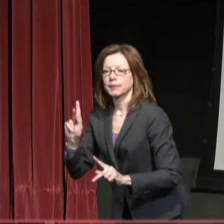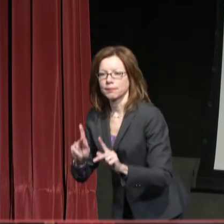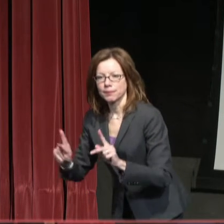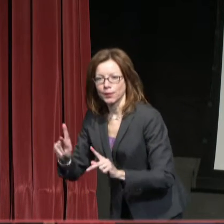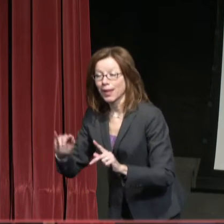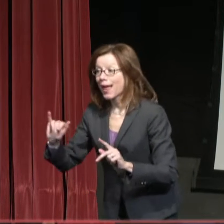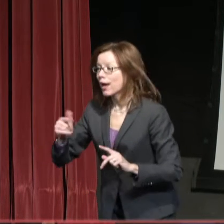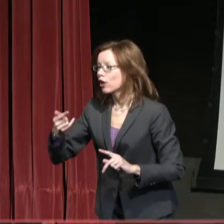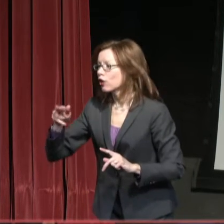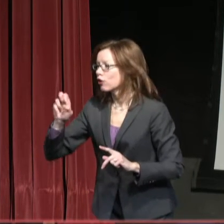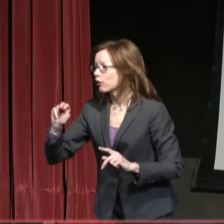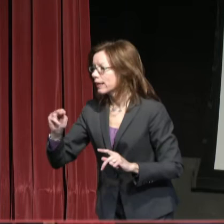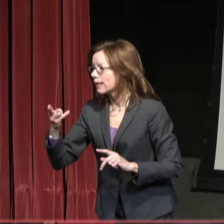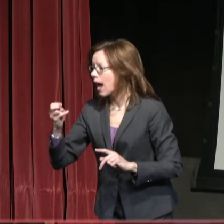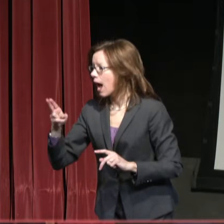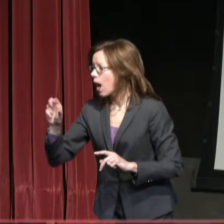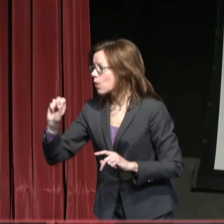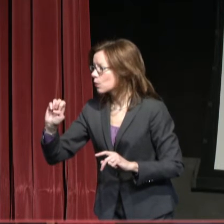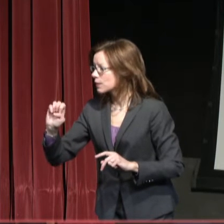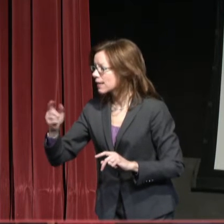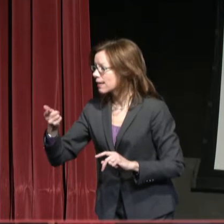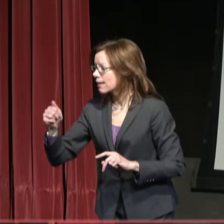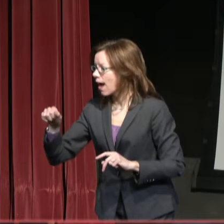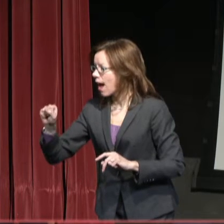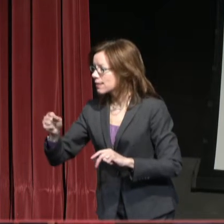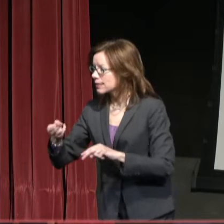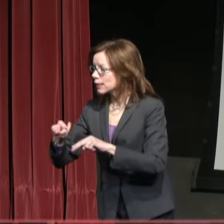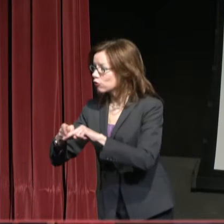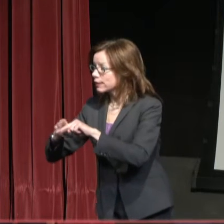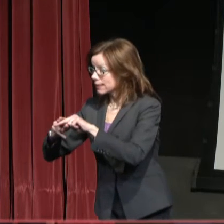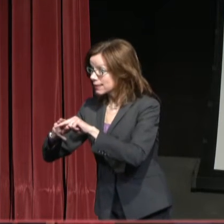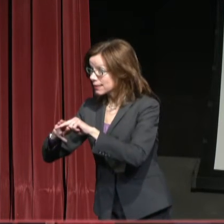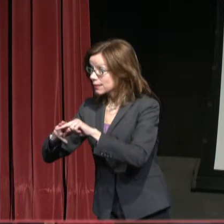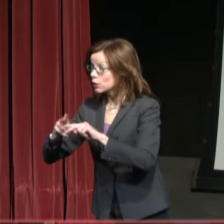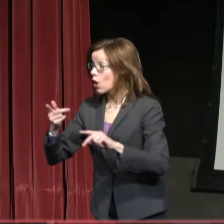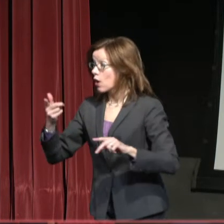such as greenhouse gas increases. When we add the greenhouse gases to the model,